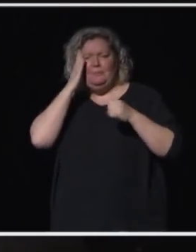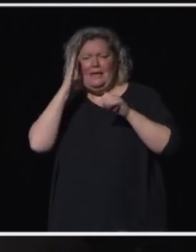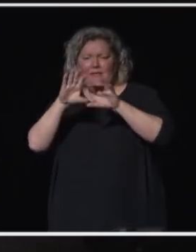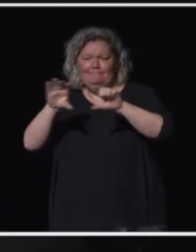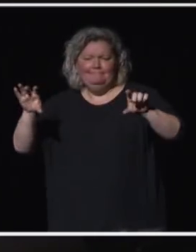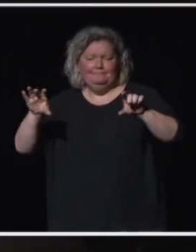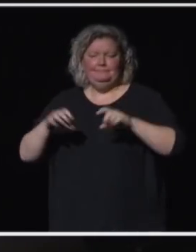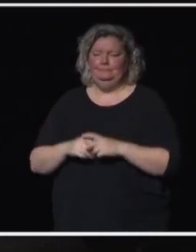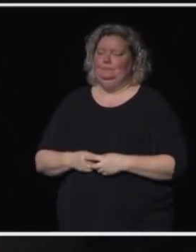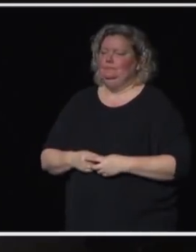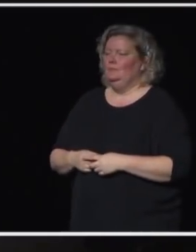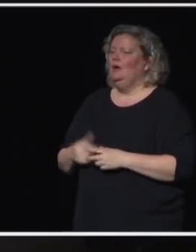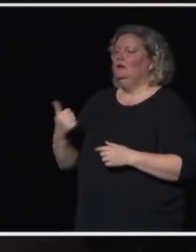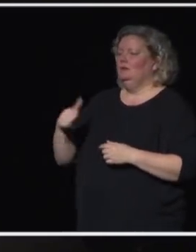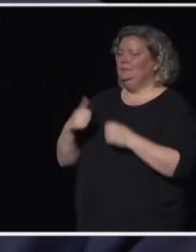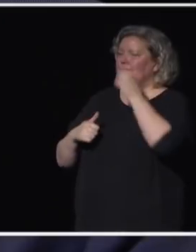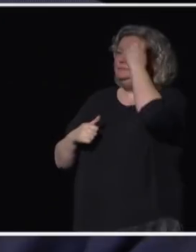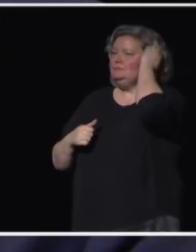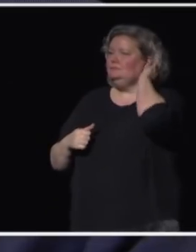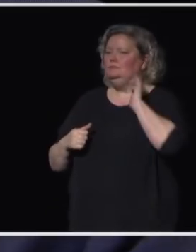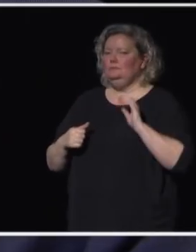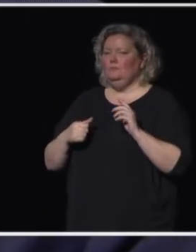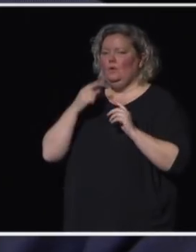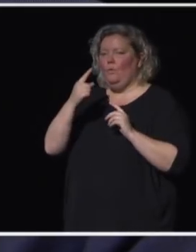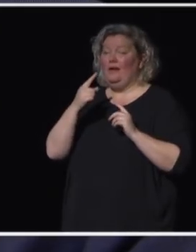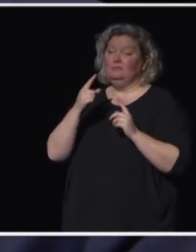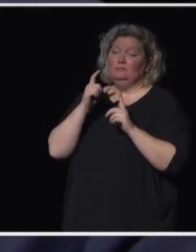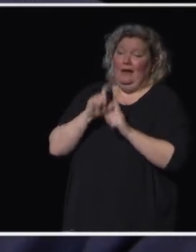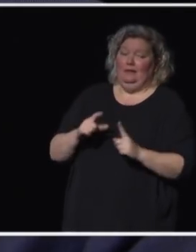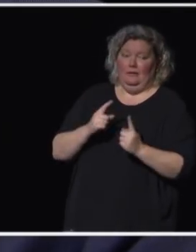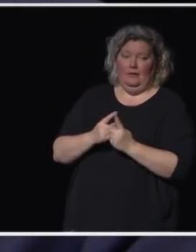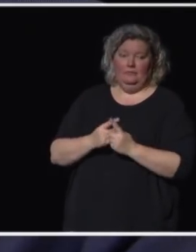So I think one of the tough things about when I grew up --